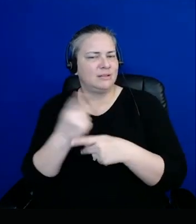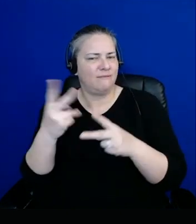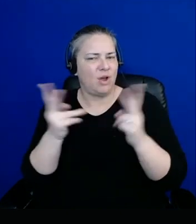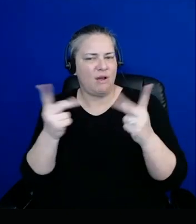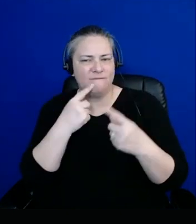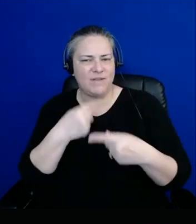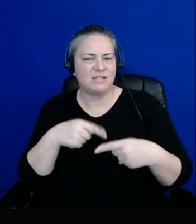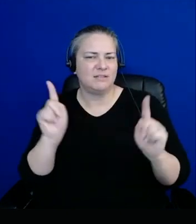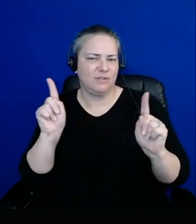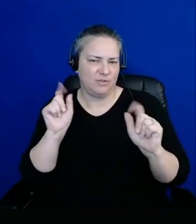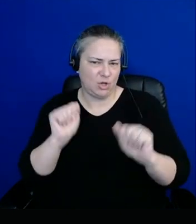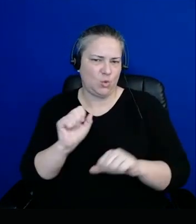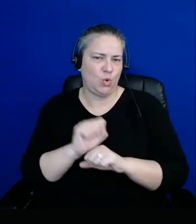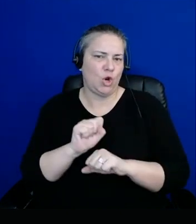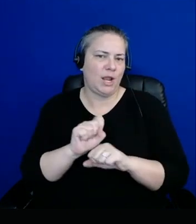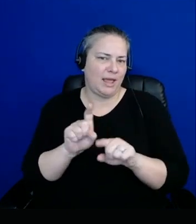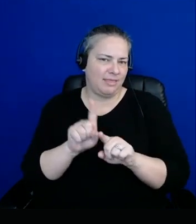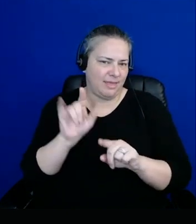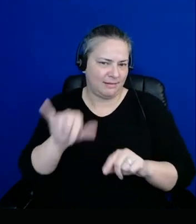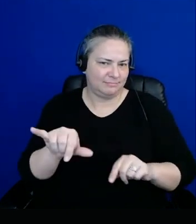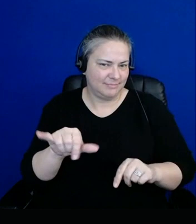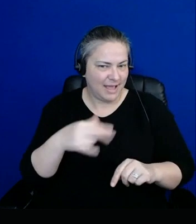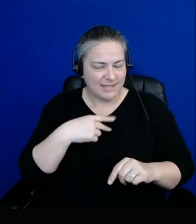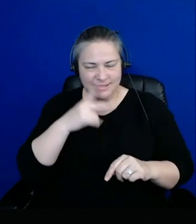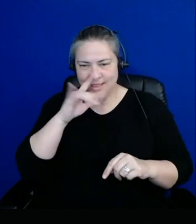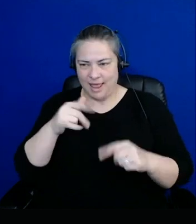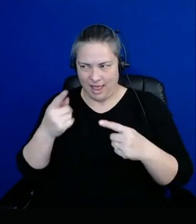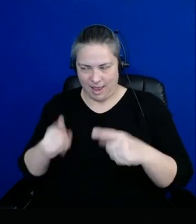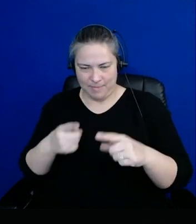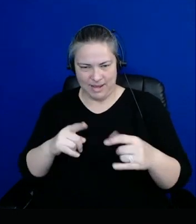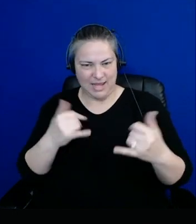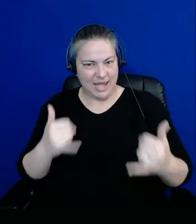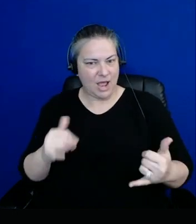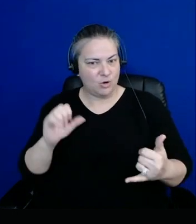they were being able to work in this way. And I'm seeing this occur now in studios of all sizes.